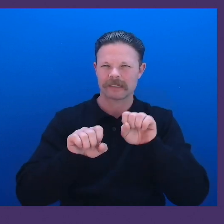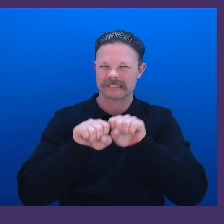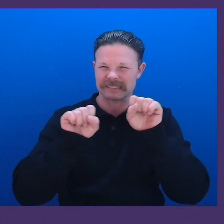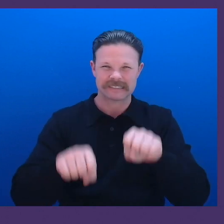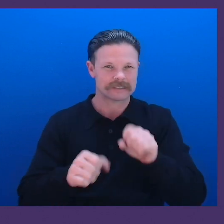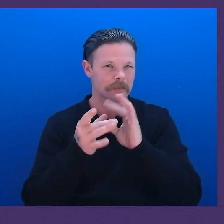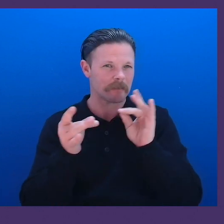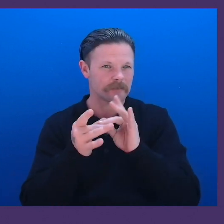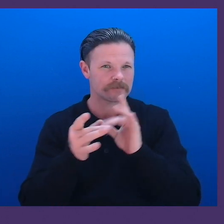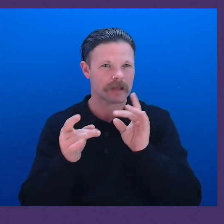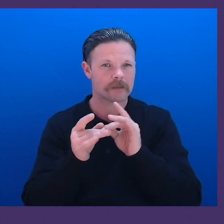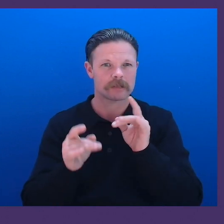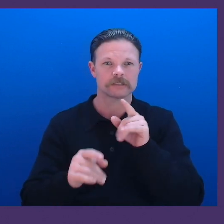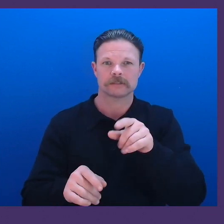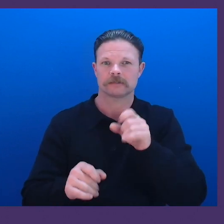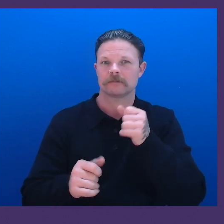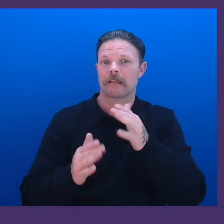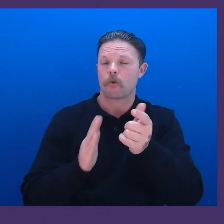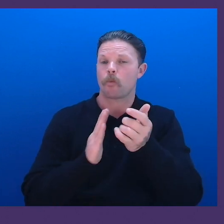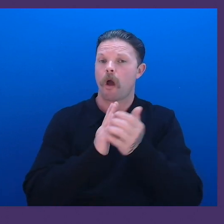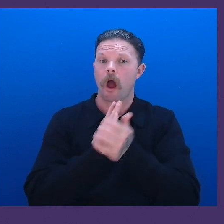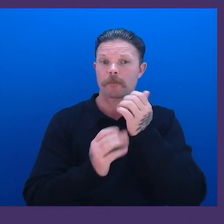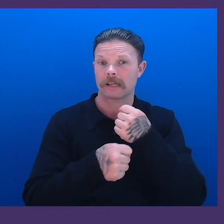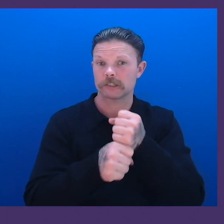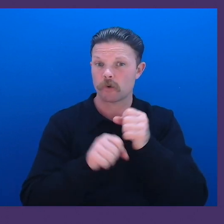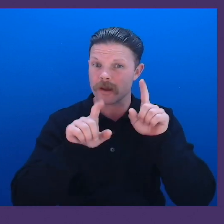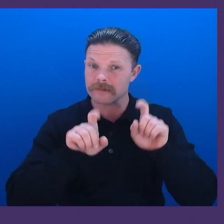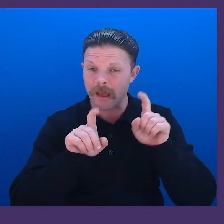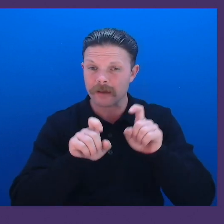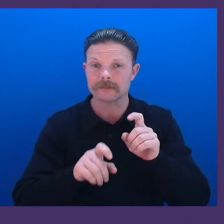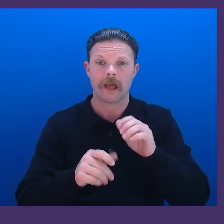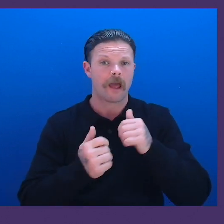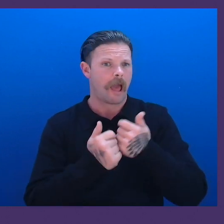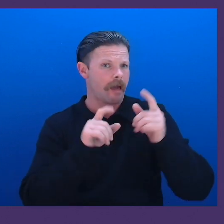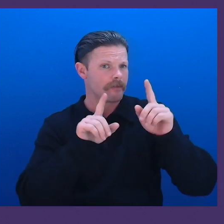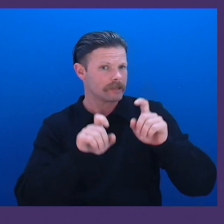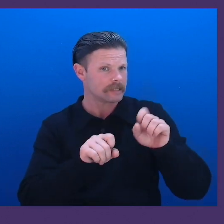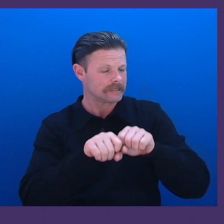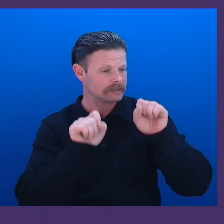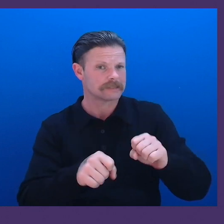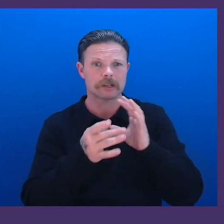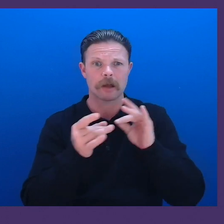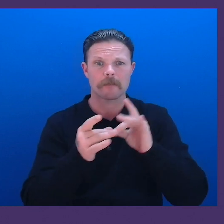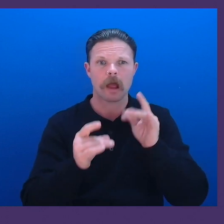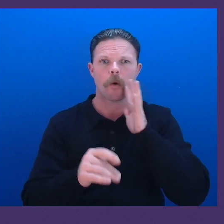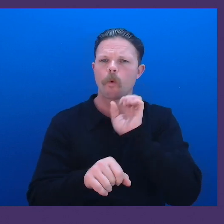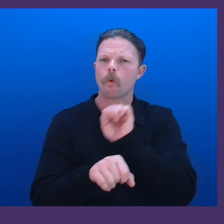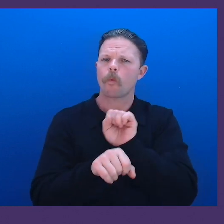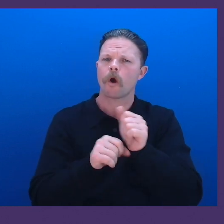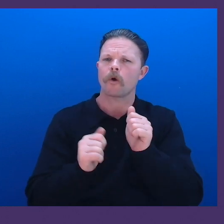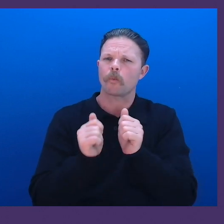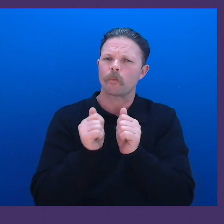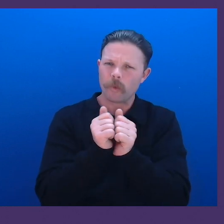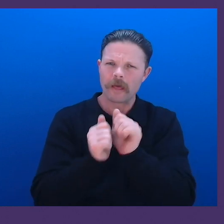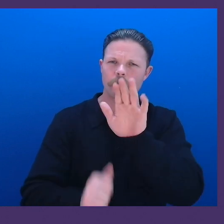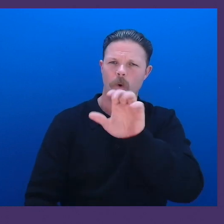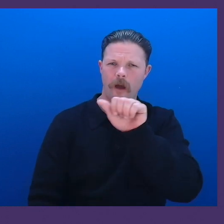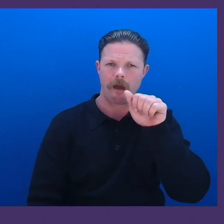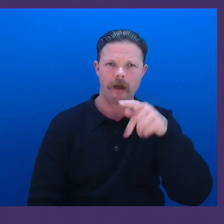and test how your system message will work with your app. So, there you can take the tool and play with it and see how it works better for your app.